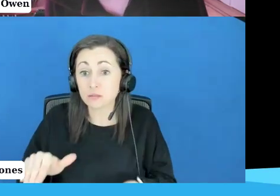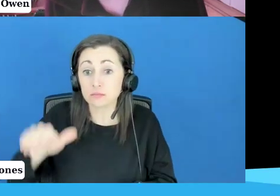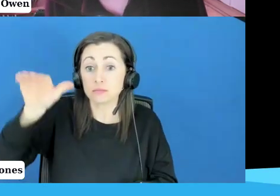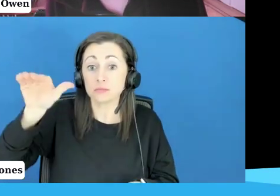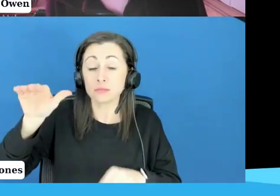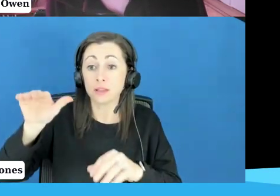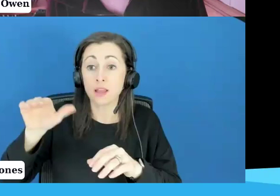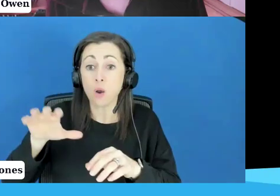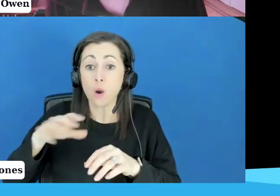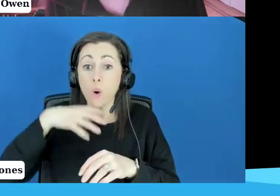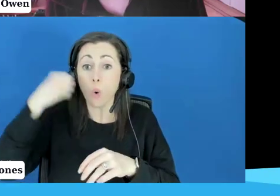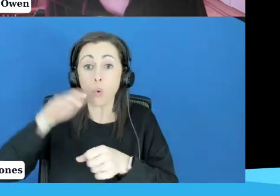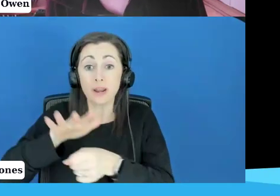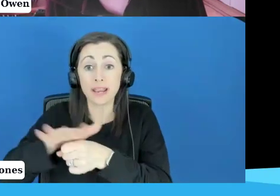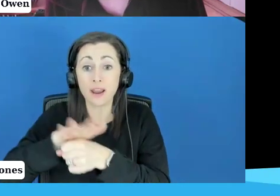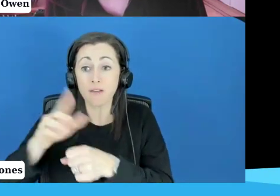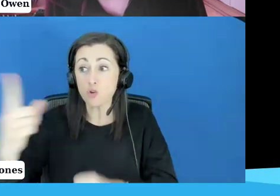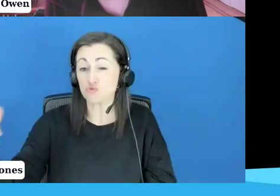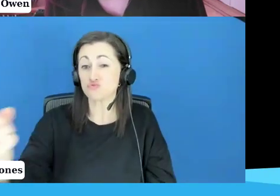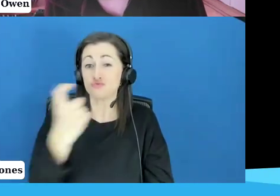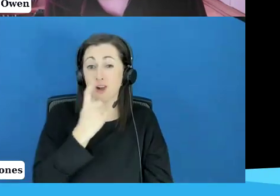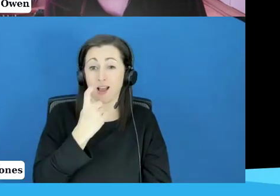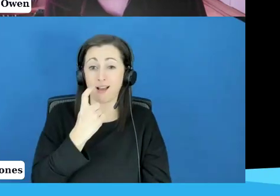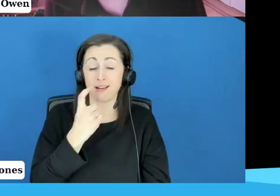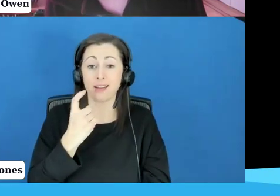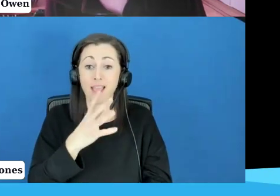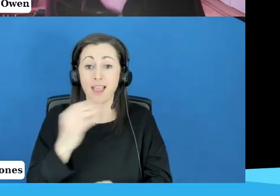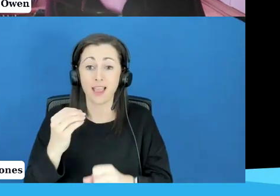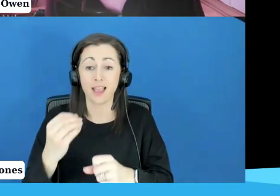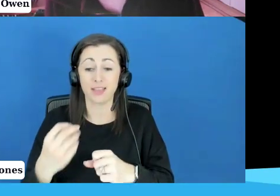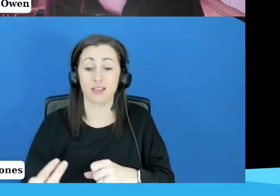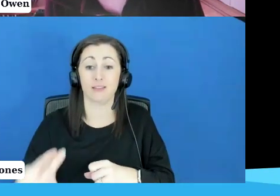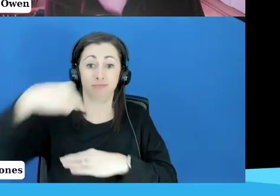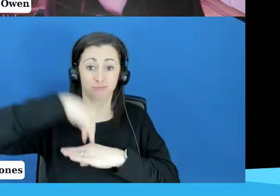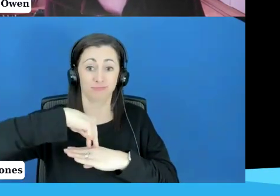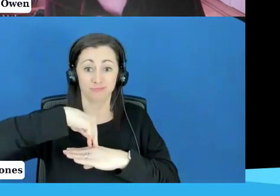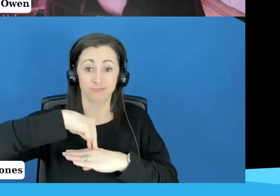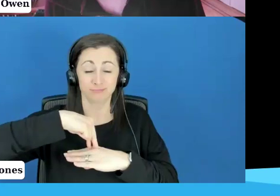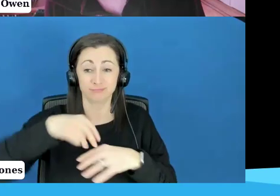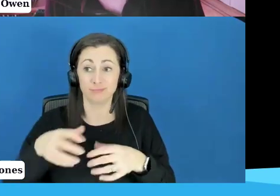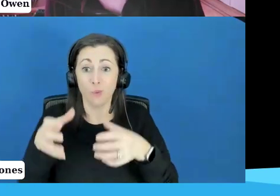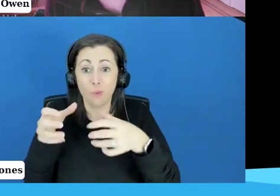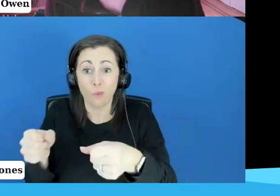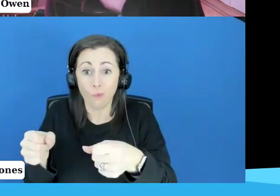and they come in between your legs, and they step on your feet plates, and they hold on to your legs and you get a, 'Mama'.